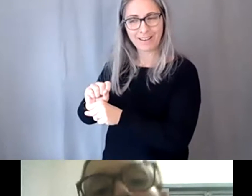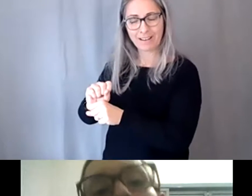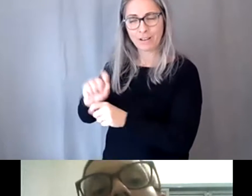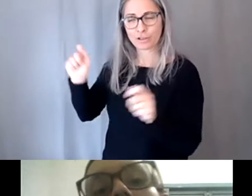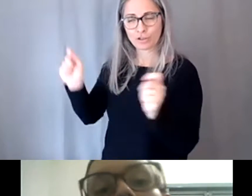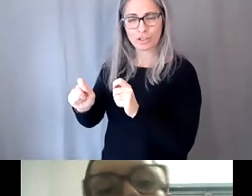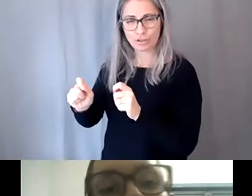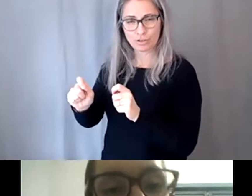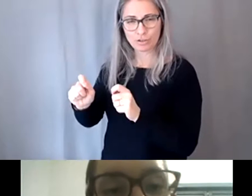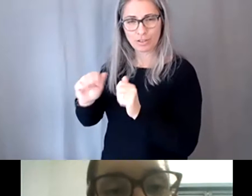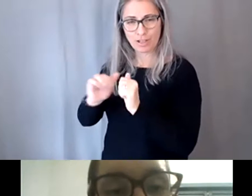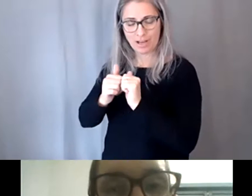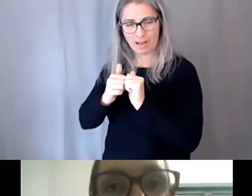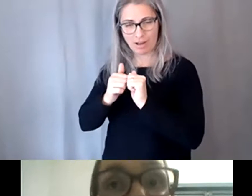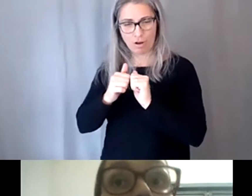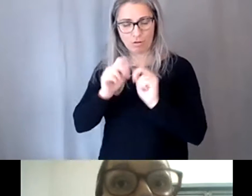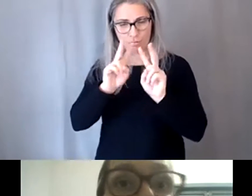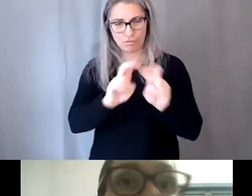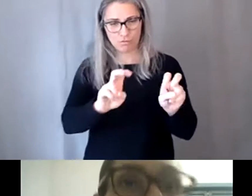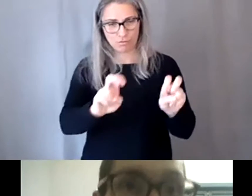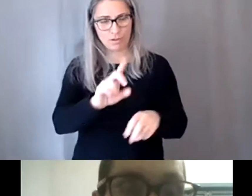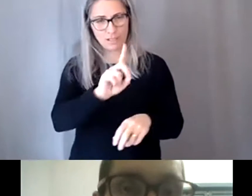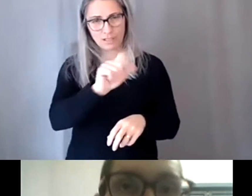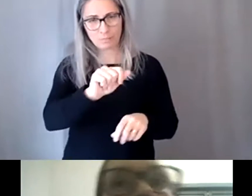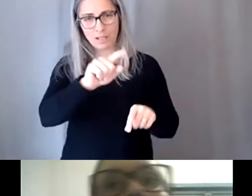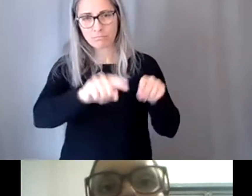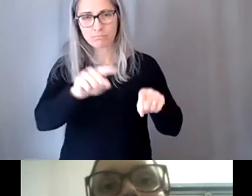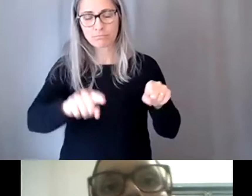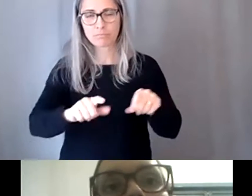based on functioning